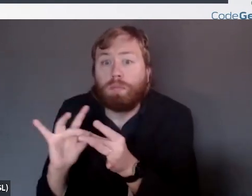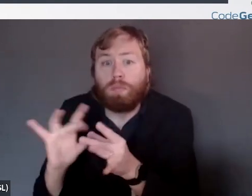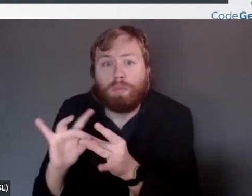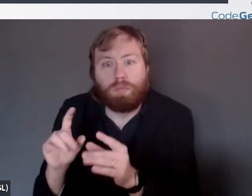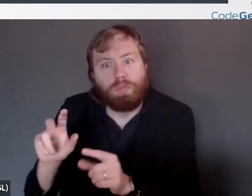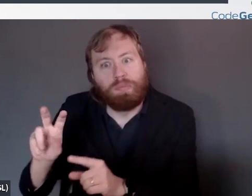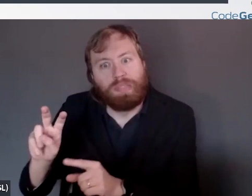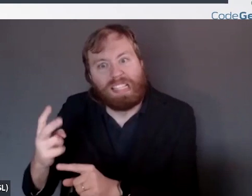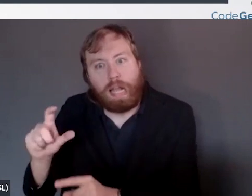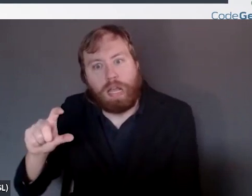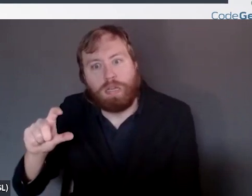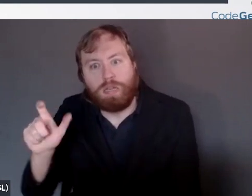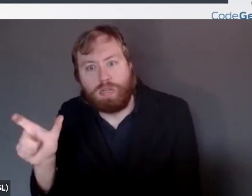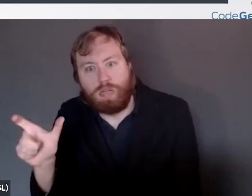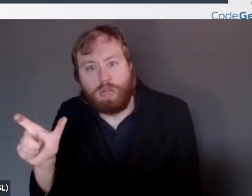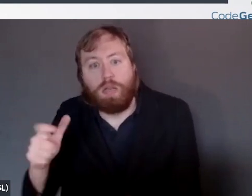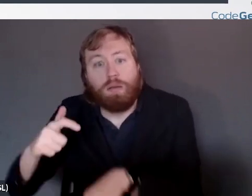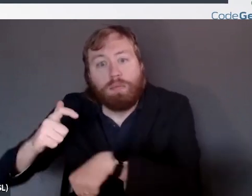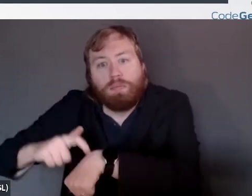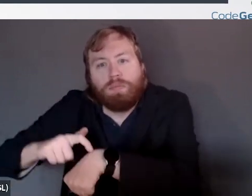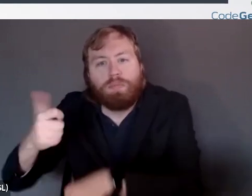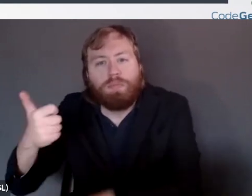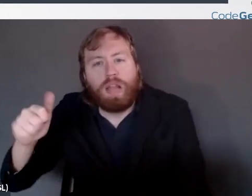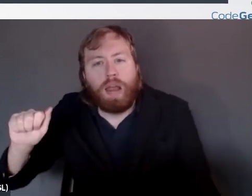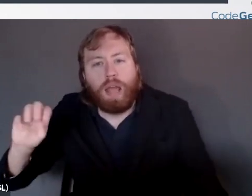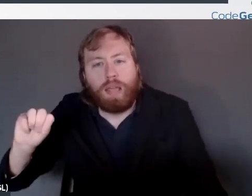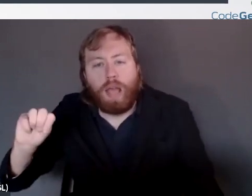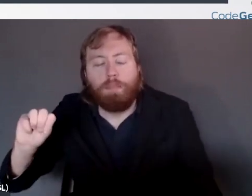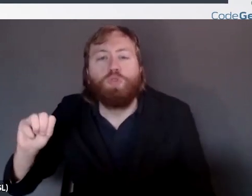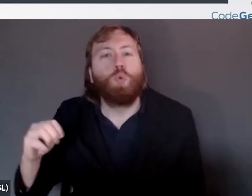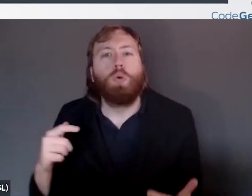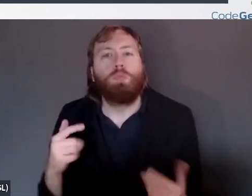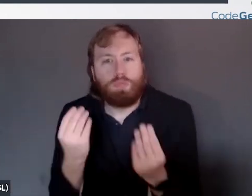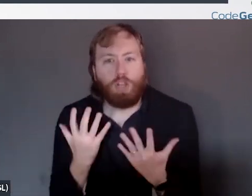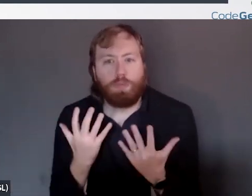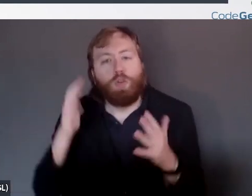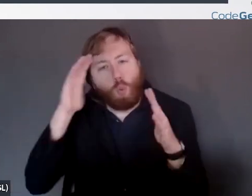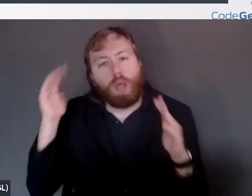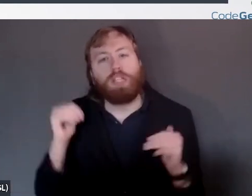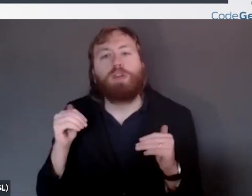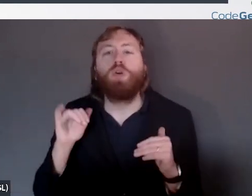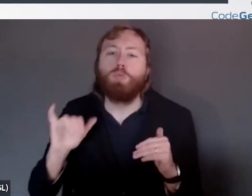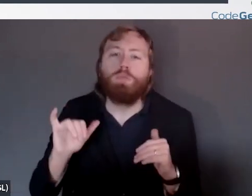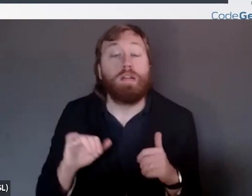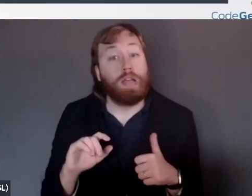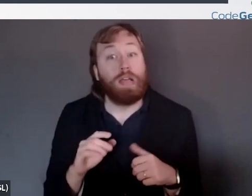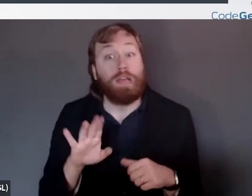I would expect a bus to arrive at 10:00 AM at first and main. To mark up that table,